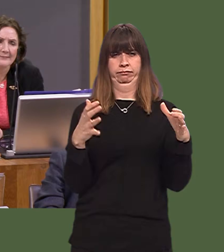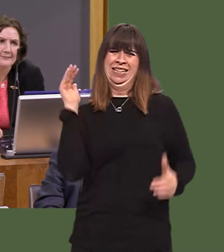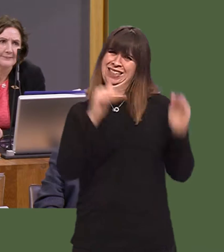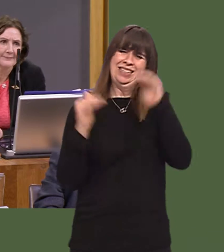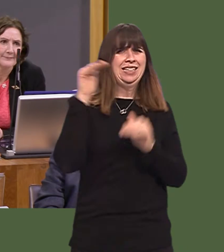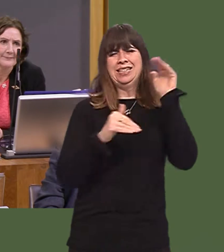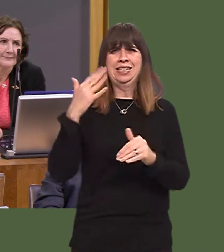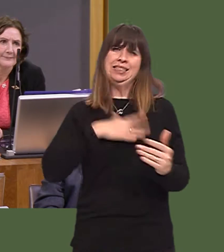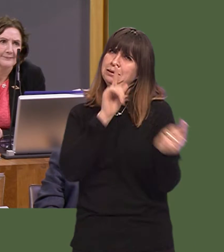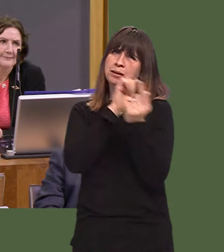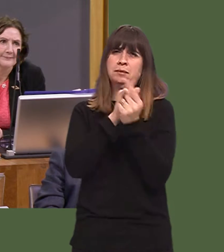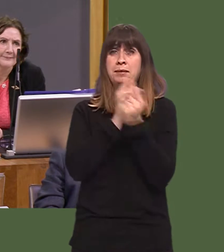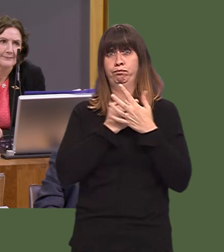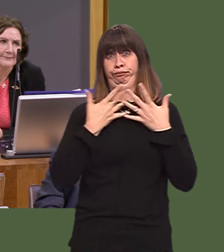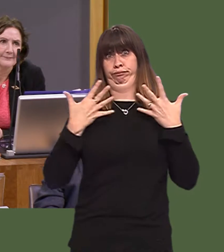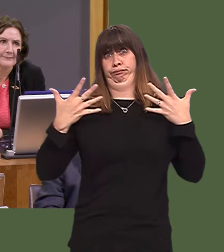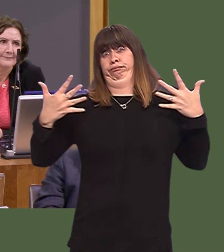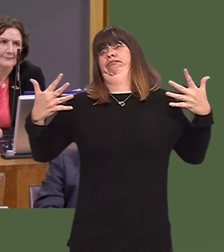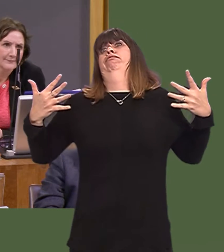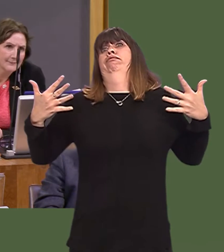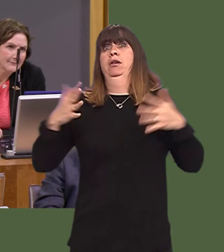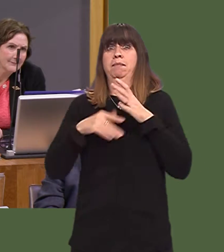GP numbers not keeping pace with those rising demands.